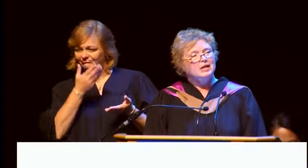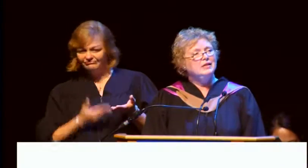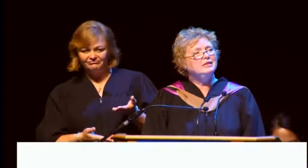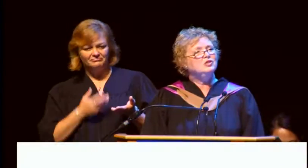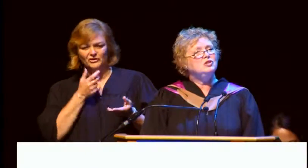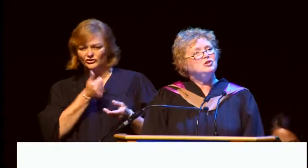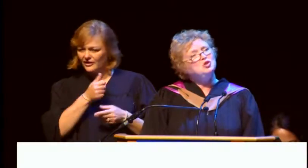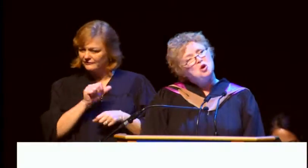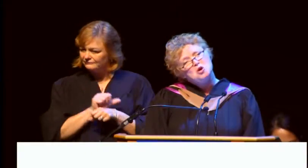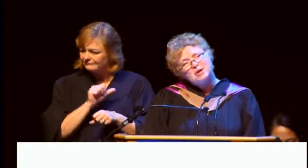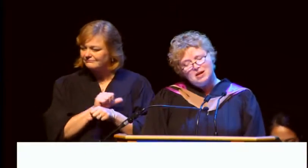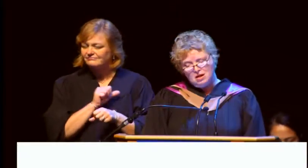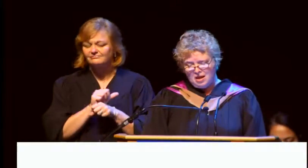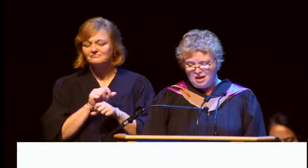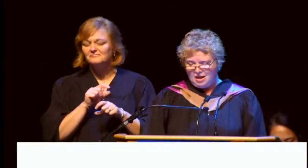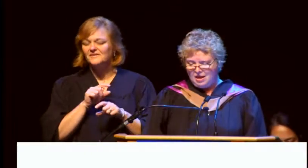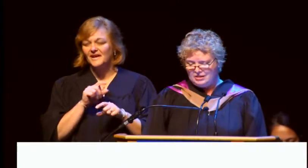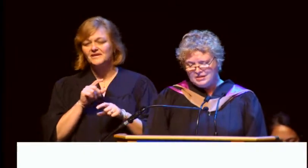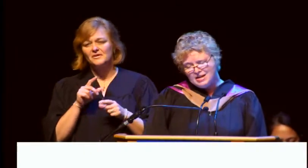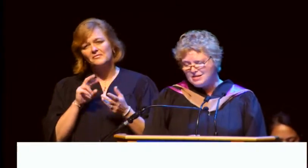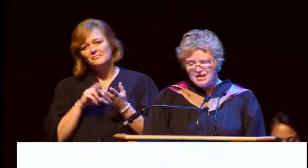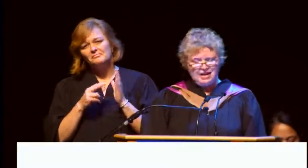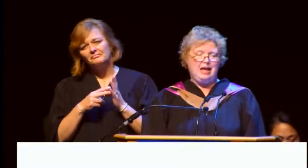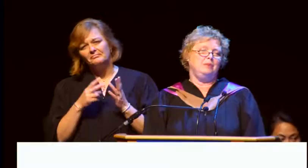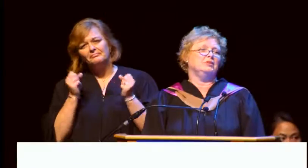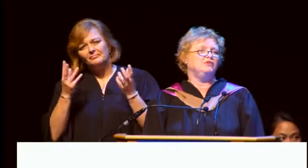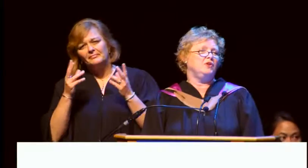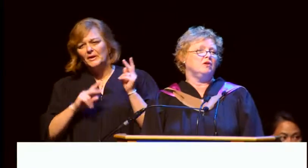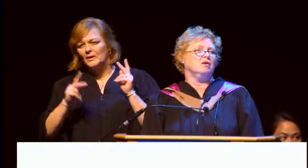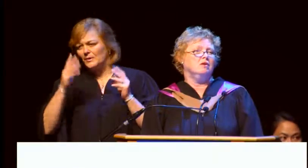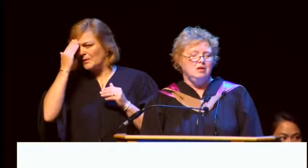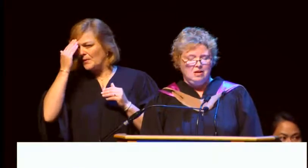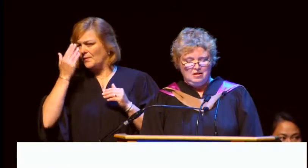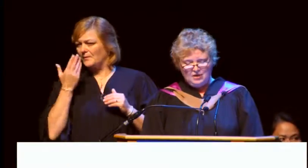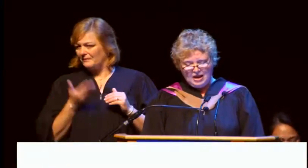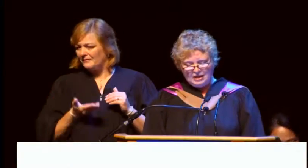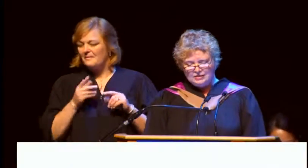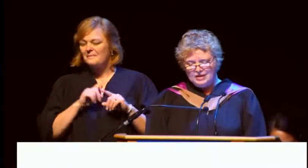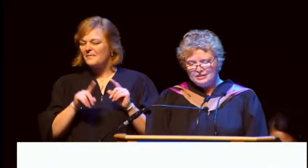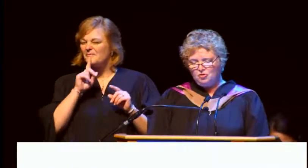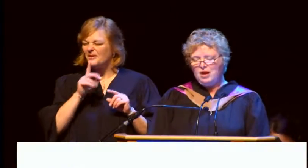IT IS THE CHARMING, DAY-TO-DAY ATMOSPHERE THAT ALISON HAS CREATED